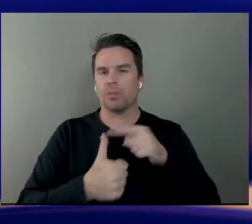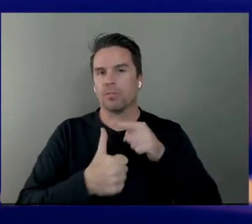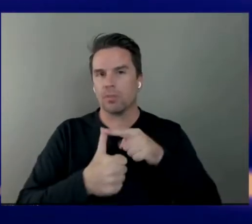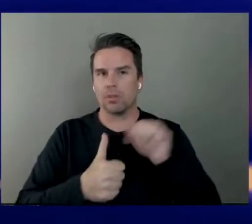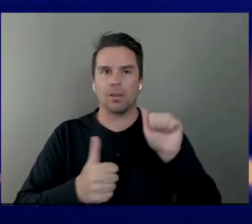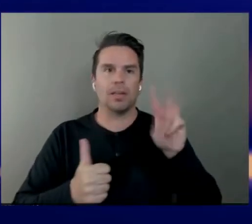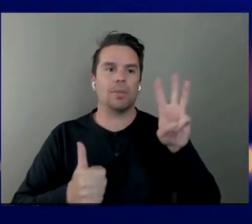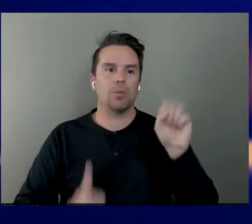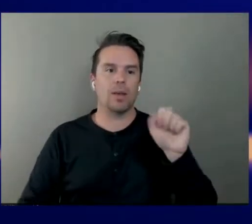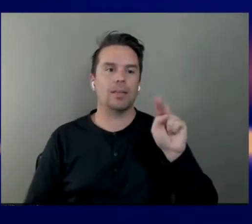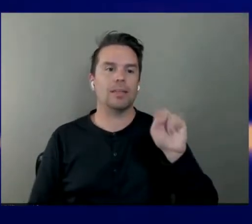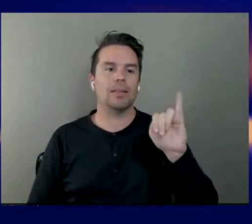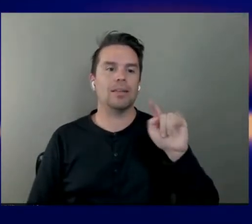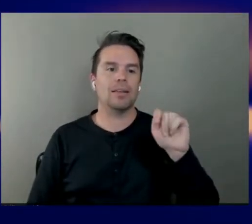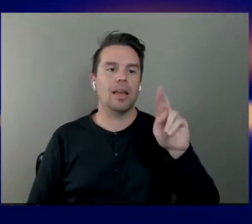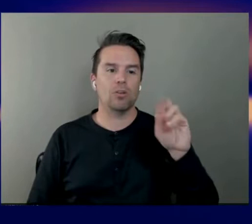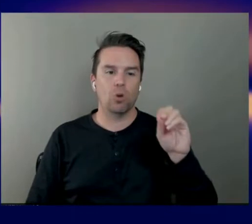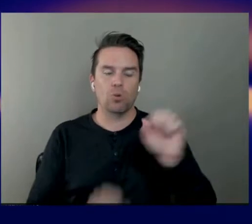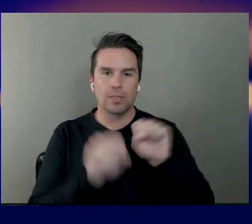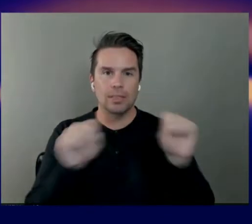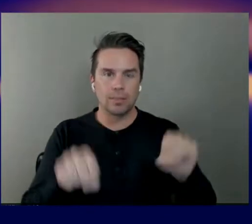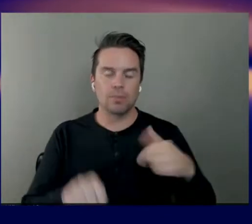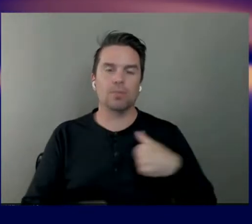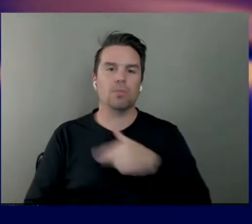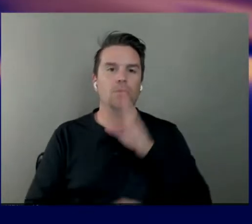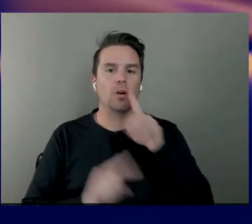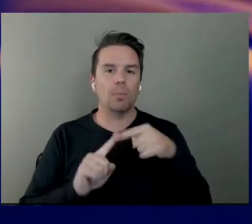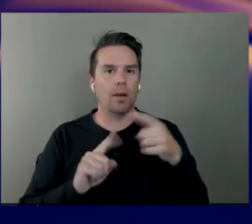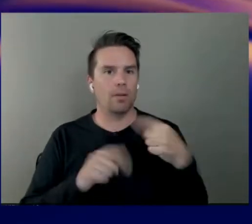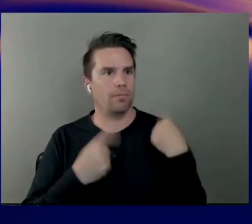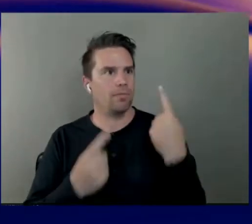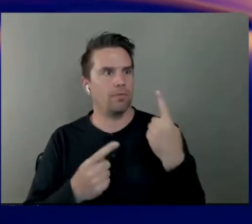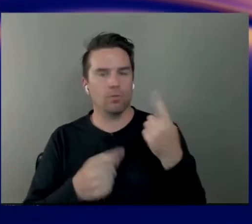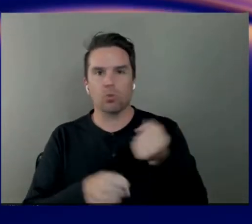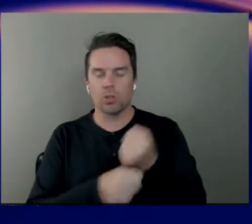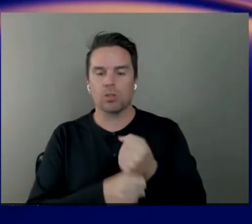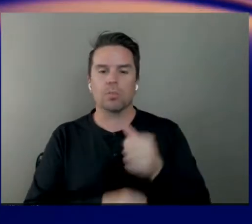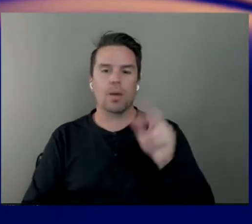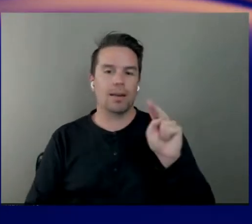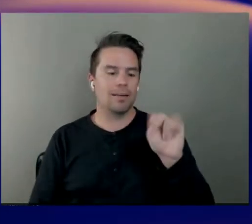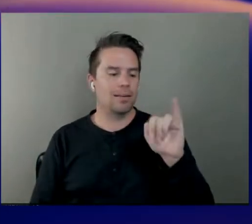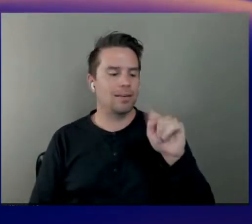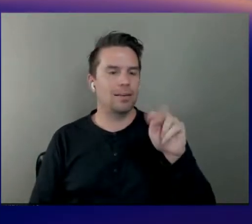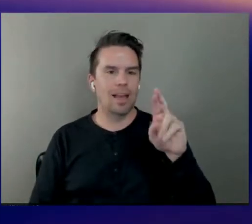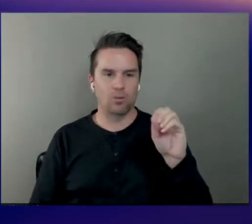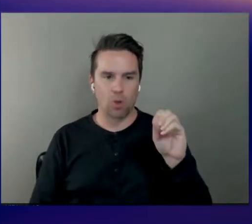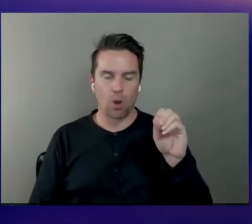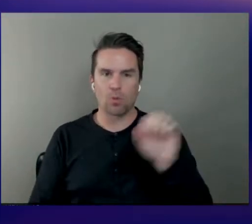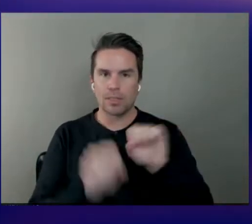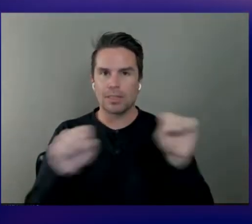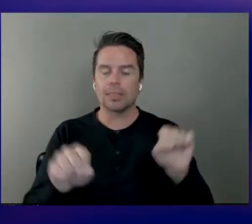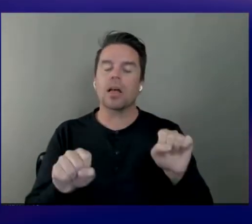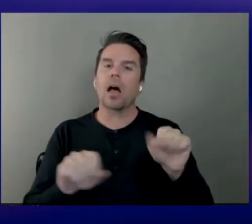So we've been talking about this for a few years now that Nitro system was truly generally available in 2017